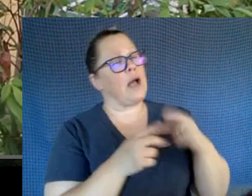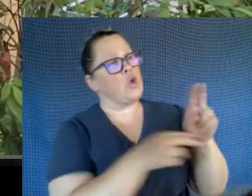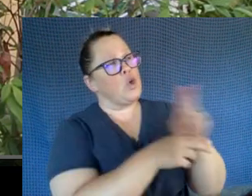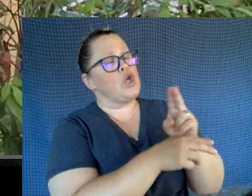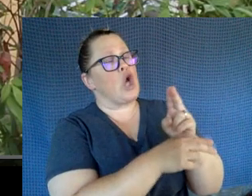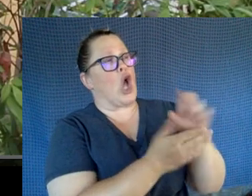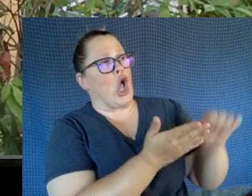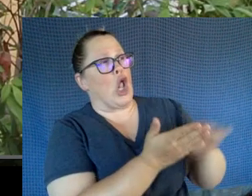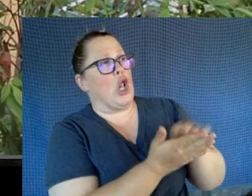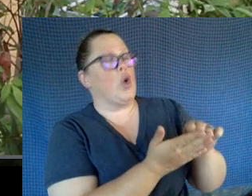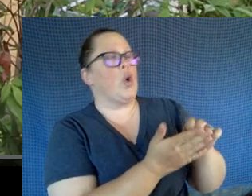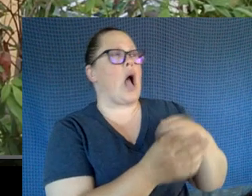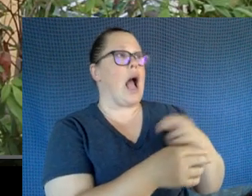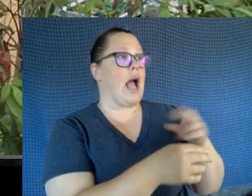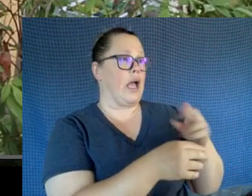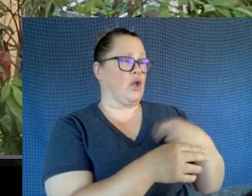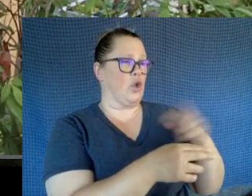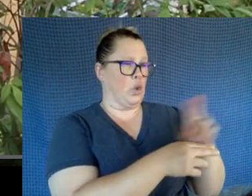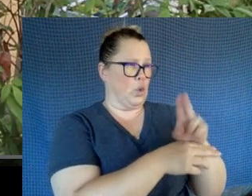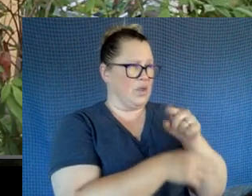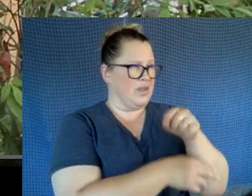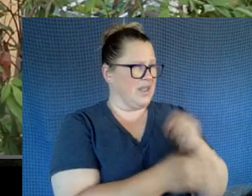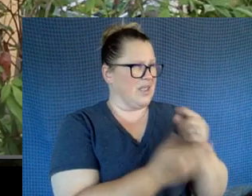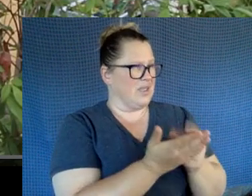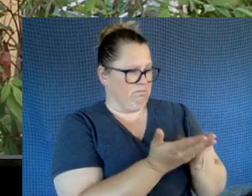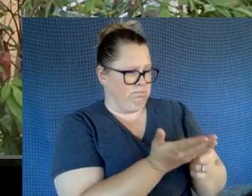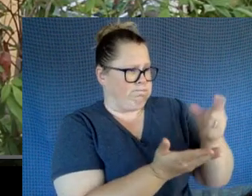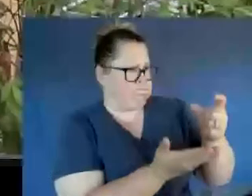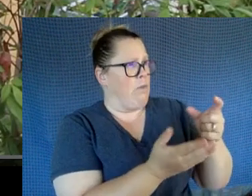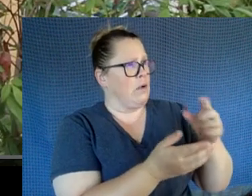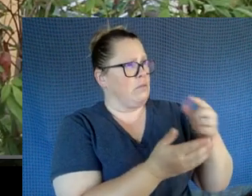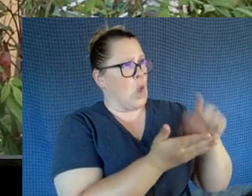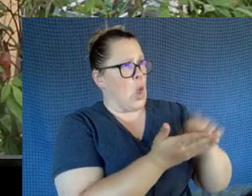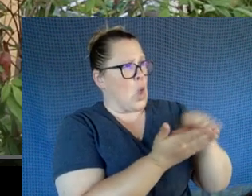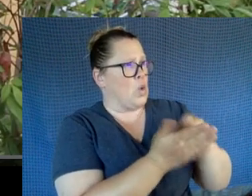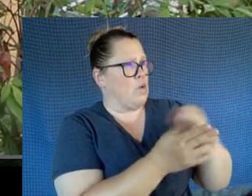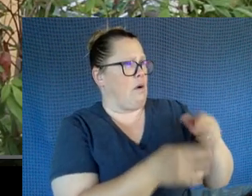which I got a Dollar Tree and it's a glue that you can use to attach